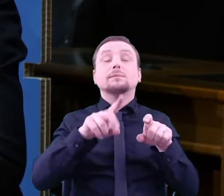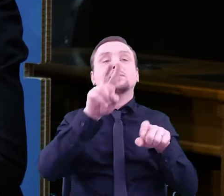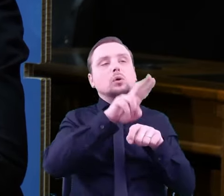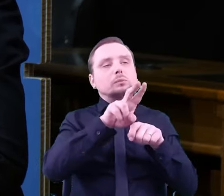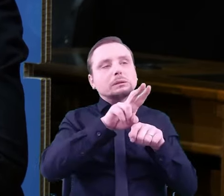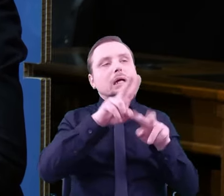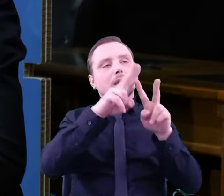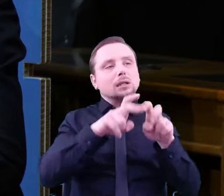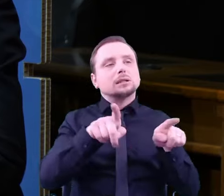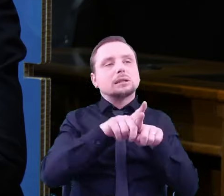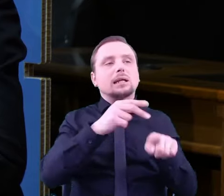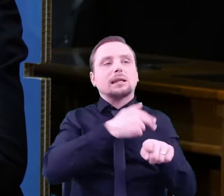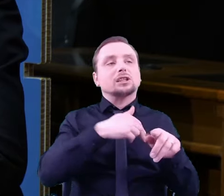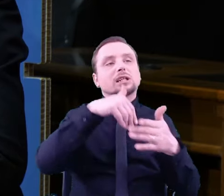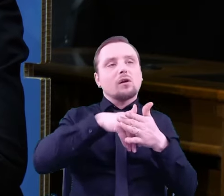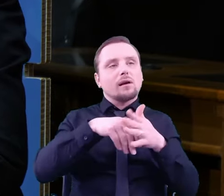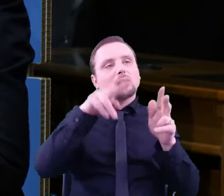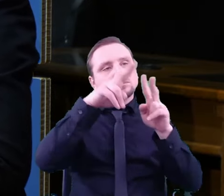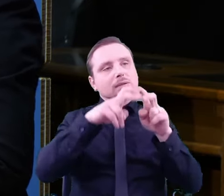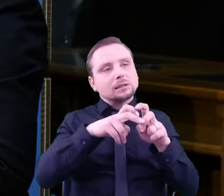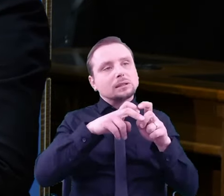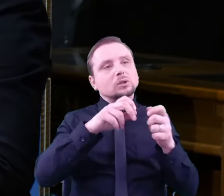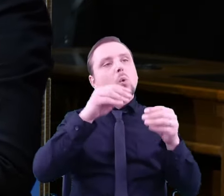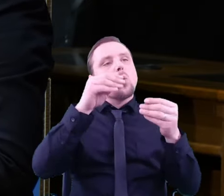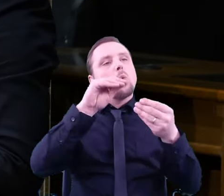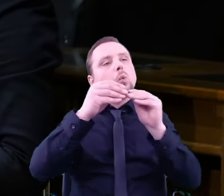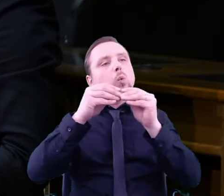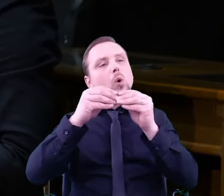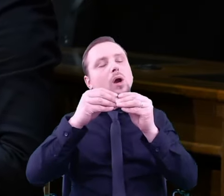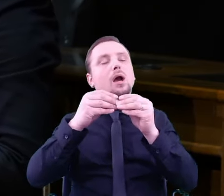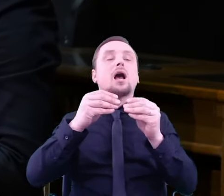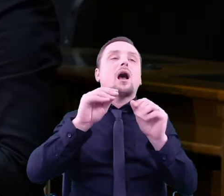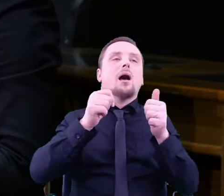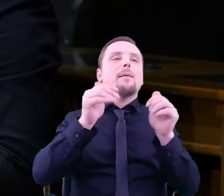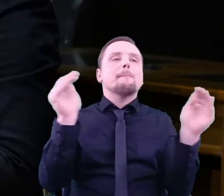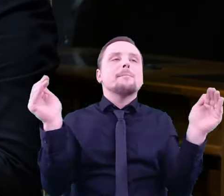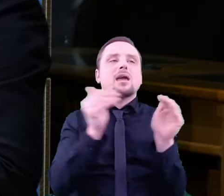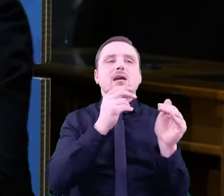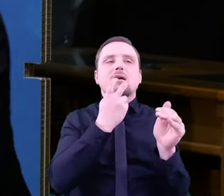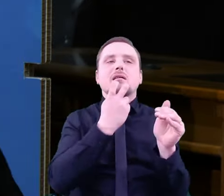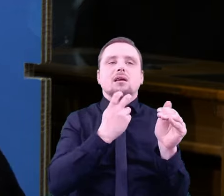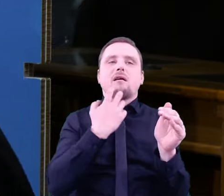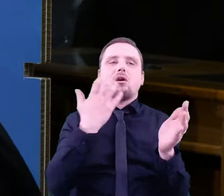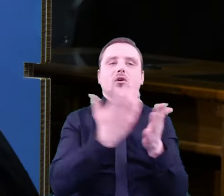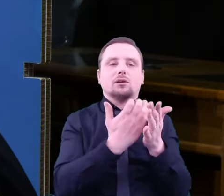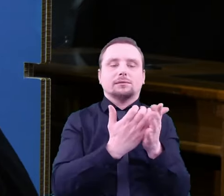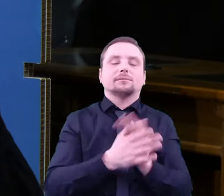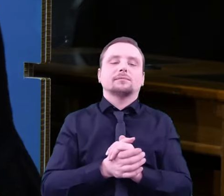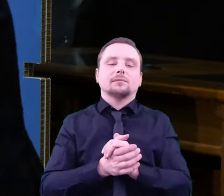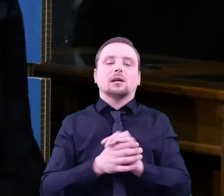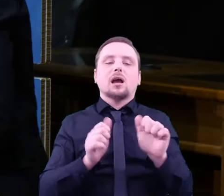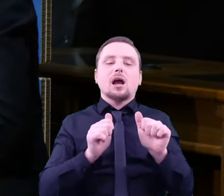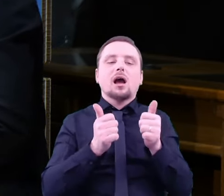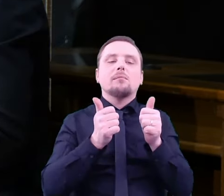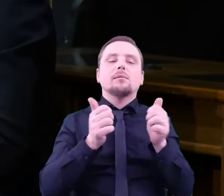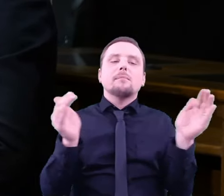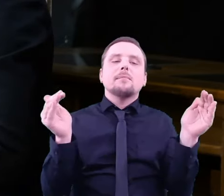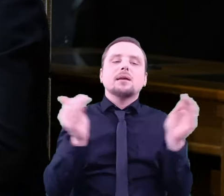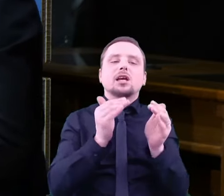which significantly reduces our energy consumption and carbon footprint,